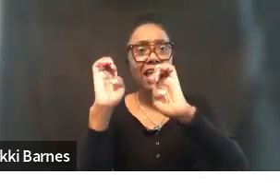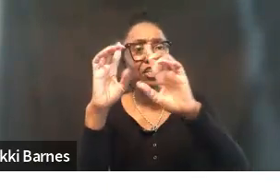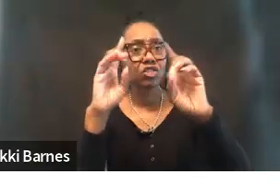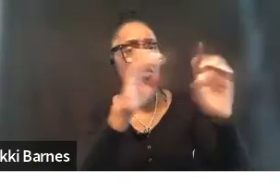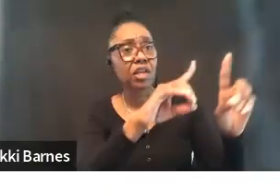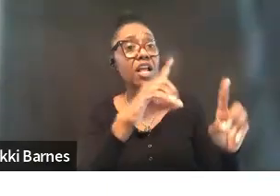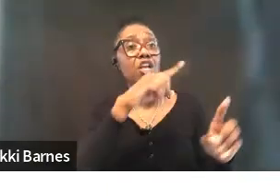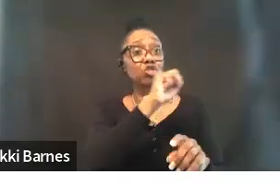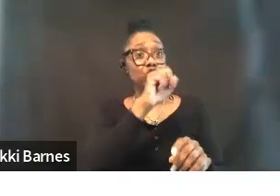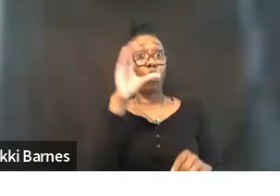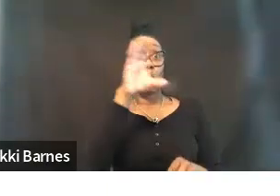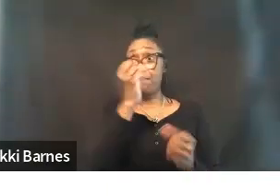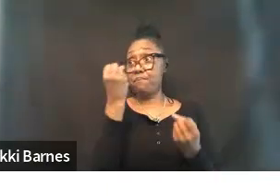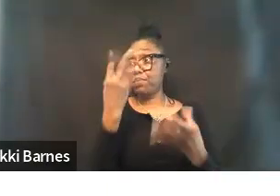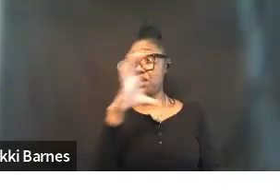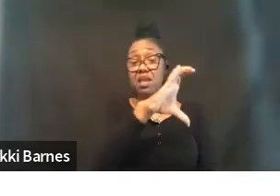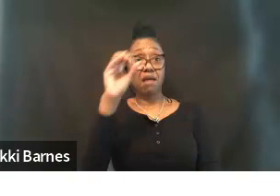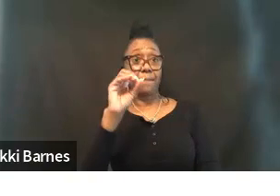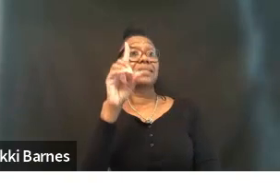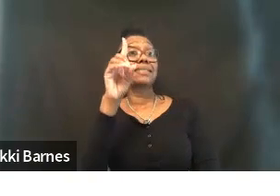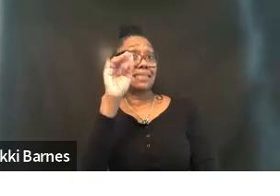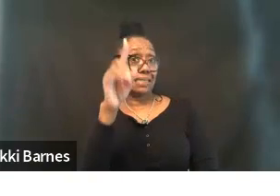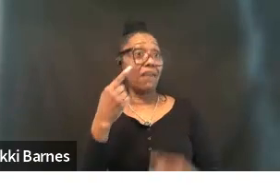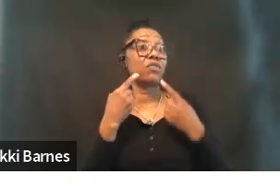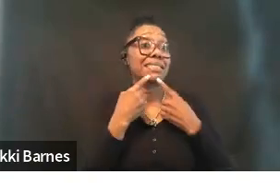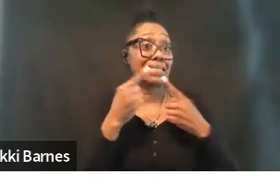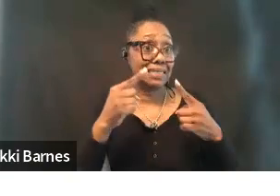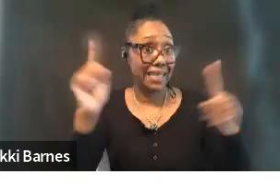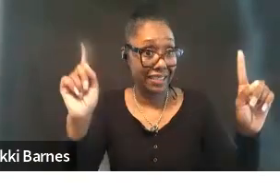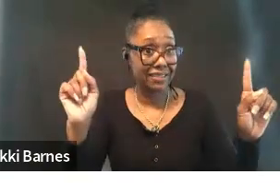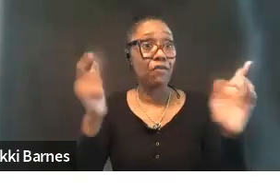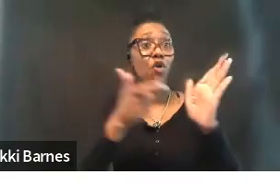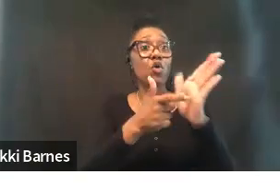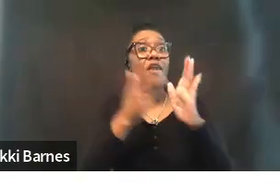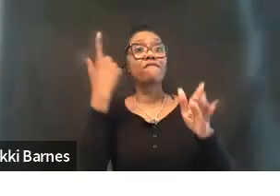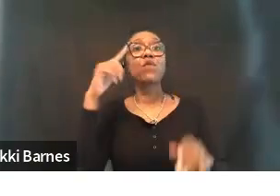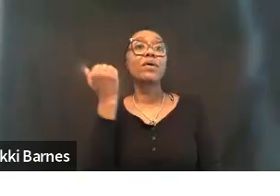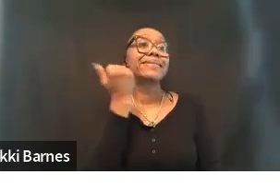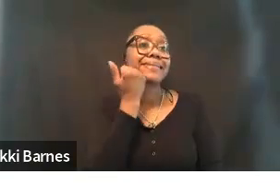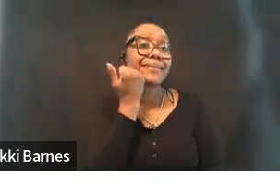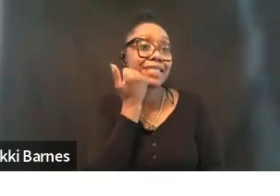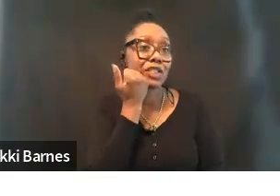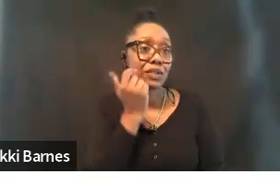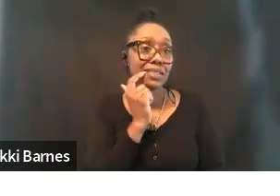And getting, some requirements for, dental education out there. And so we want to do some similar things with other disciplines in the behavioral health arena.